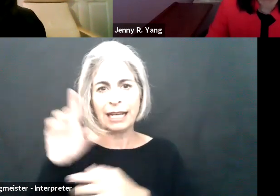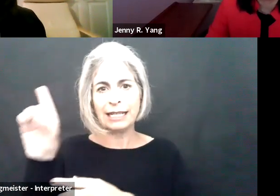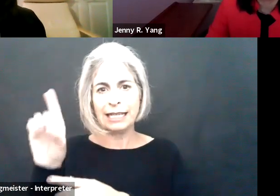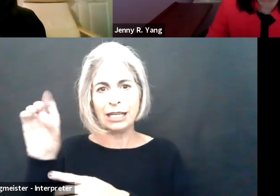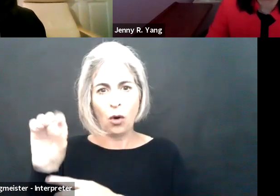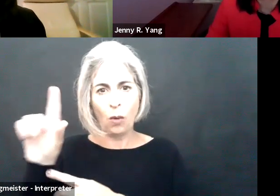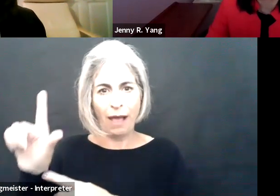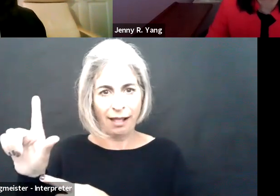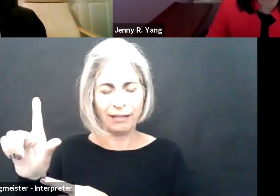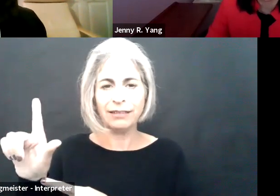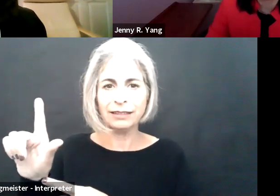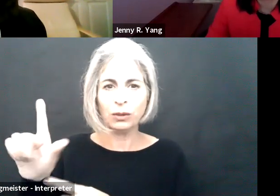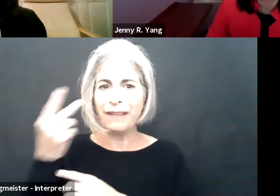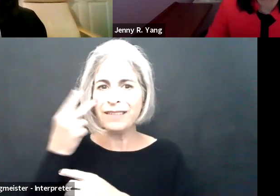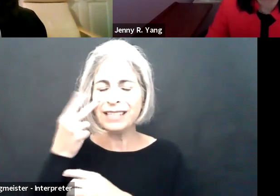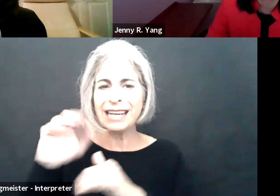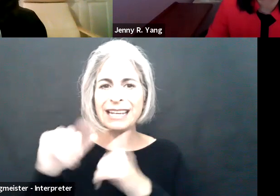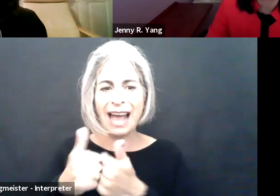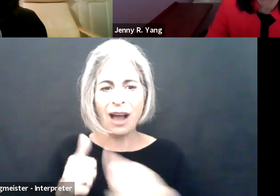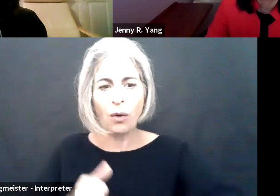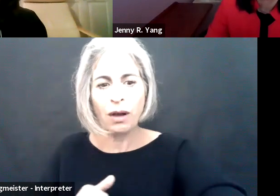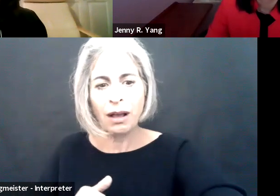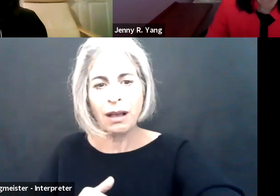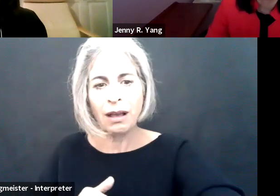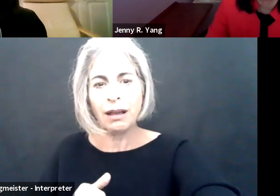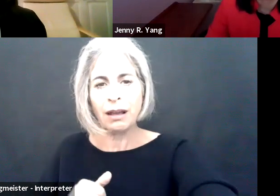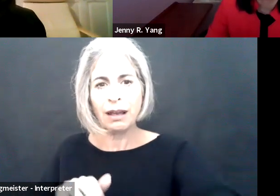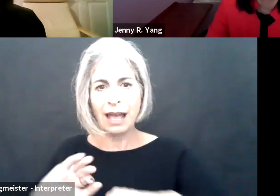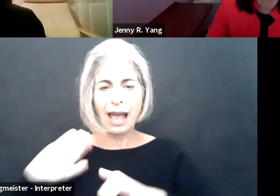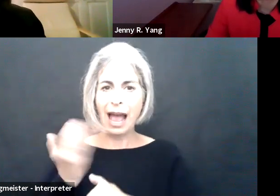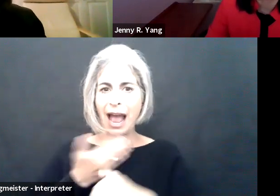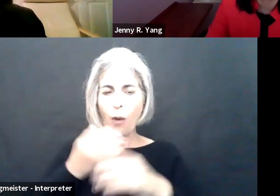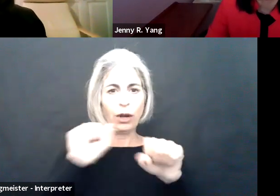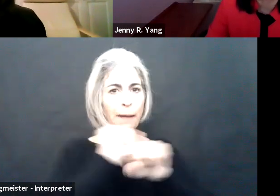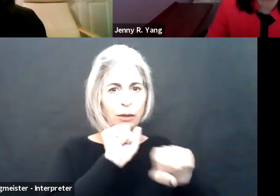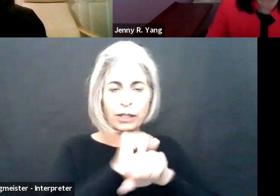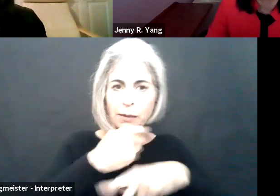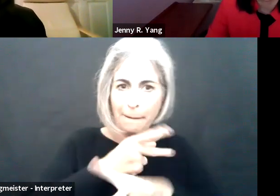This is a major topic of discussion for us at DOL as well because we've seen how